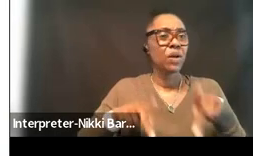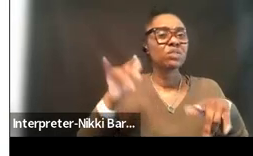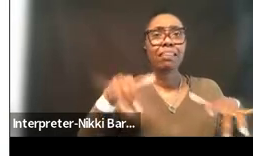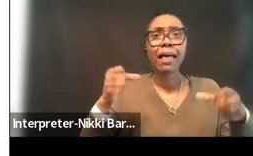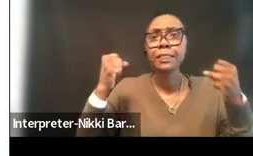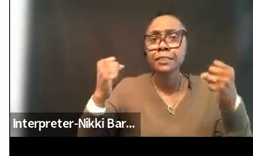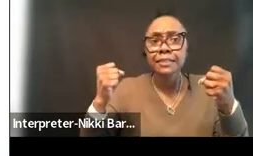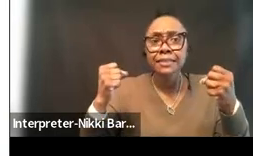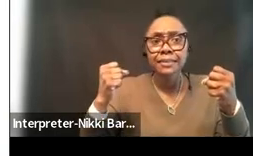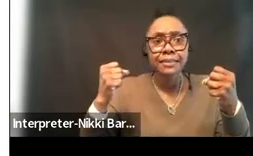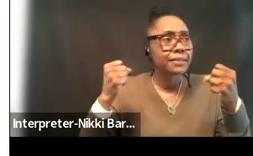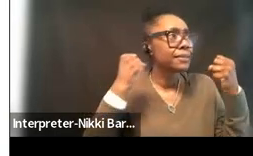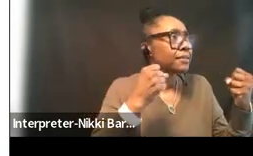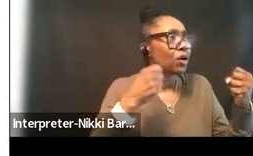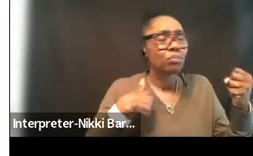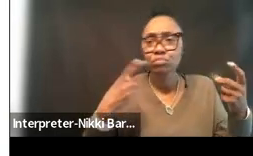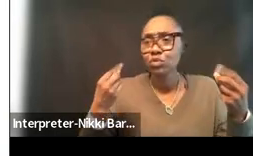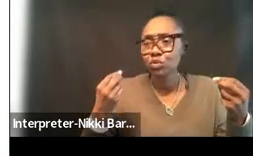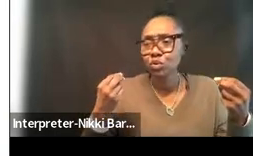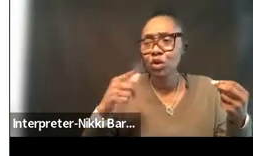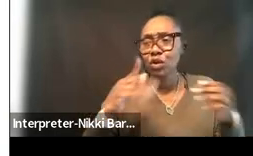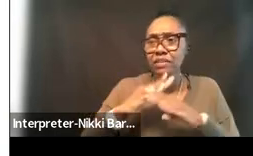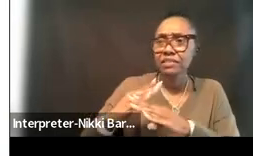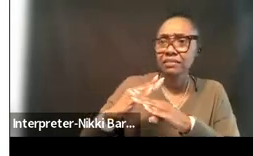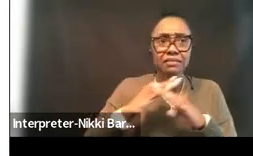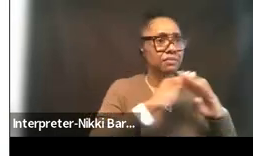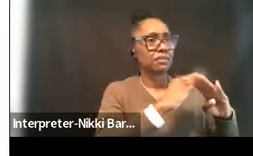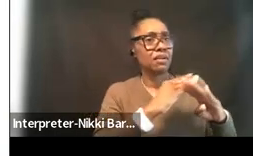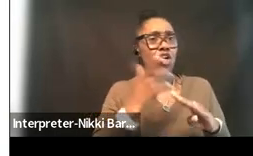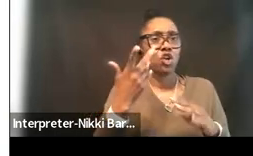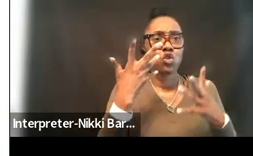So they're in a defensive position, so you want to always be collaborative and using collaborative language so that they feel as if you are on the same team.